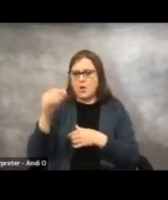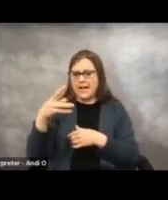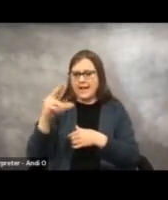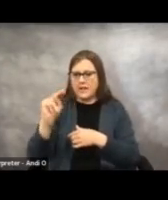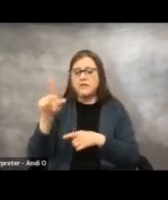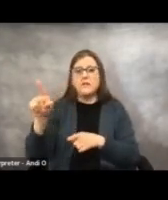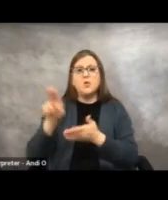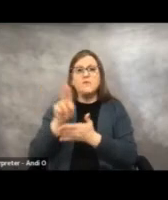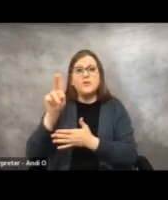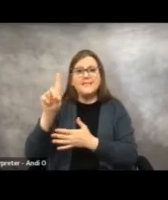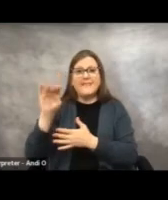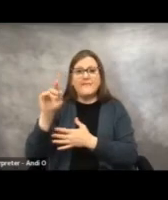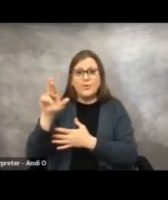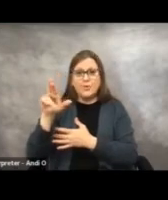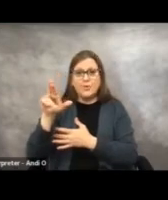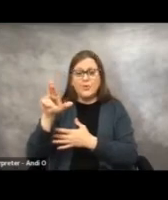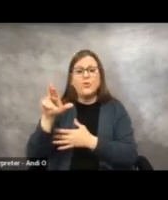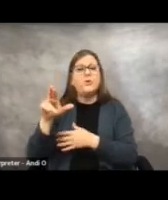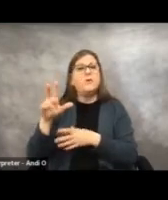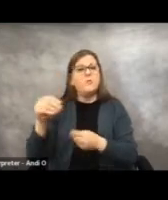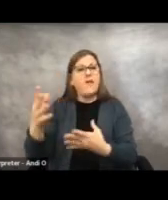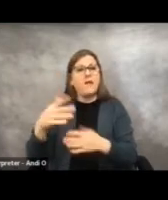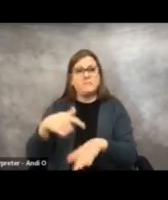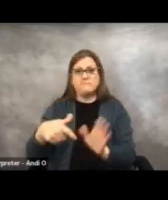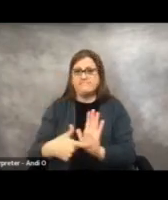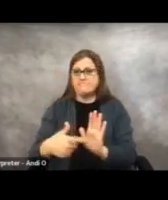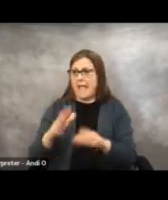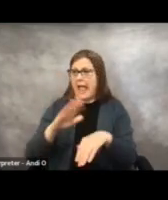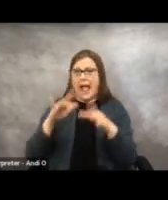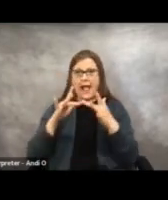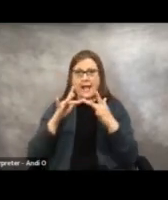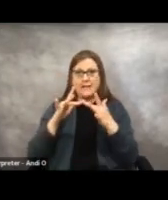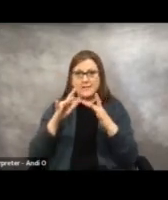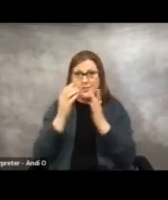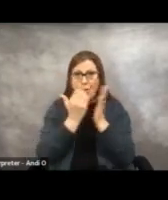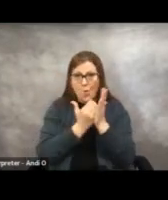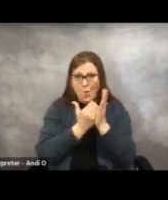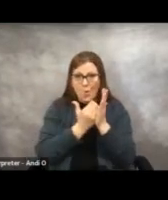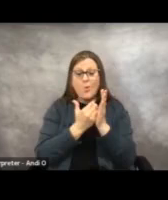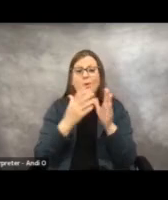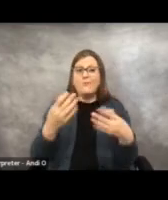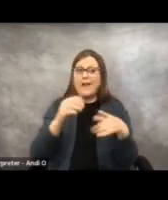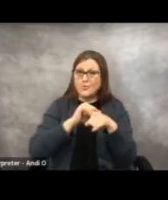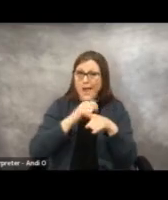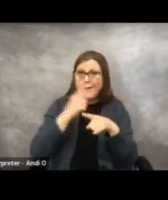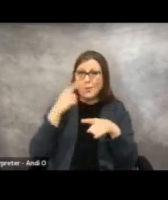an on demand online course, to train community based mental health providers how to conduct